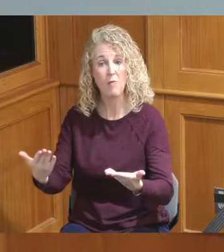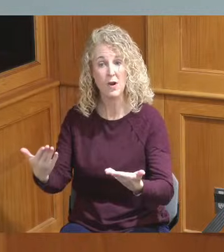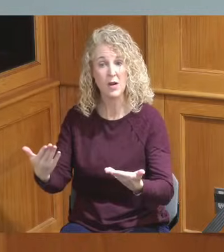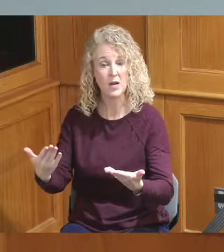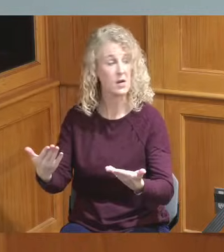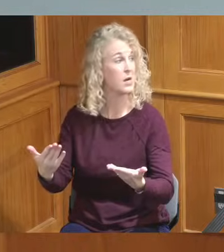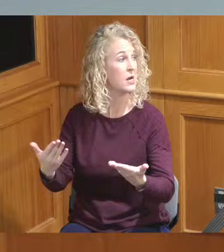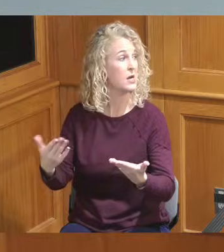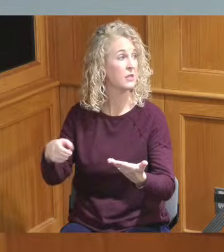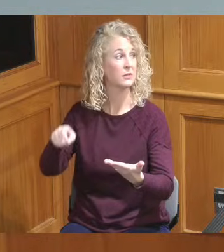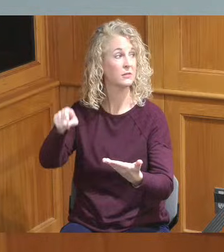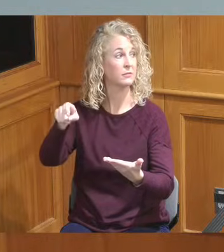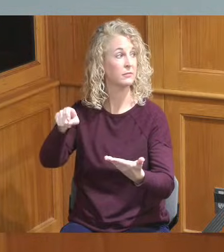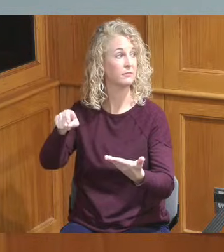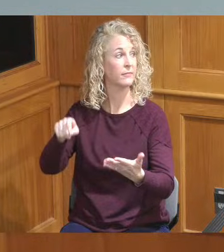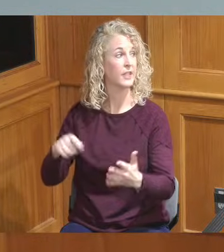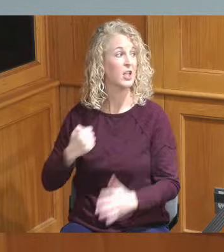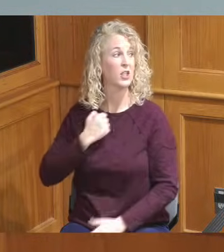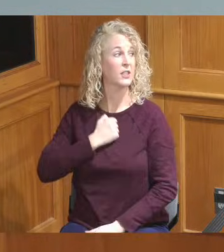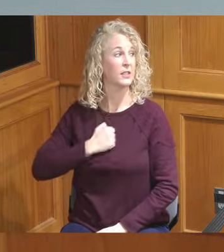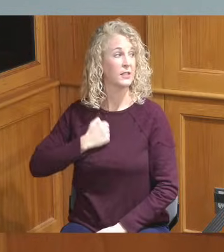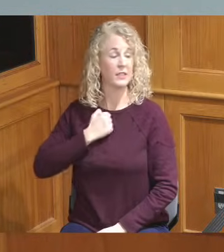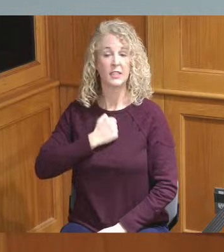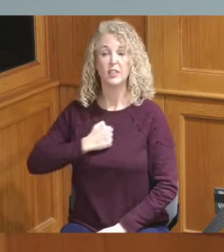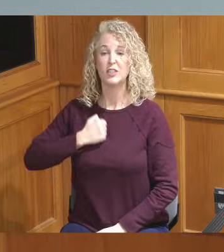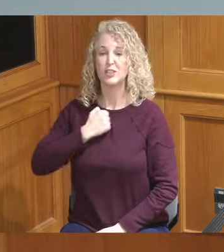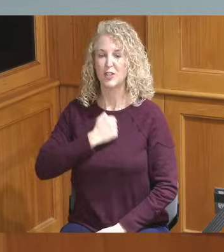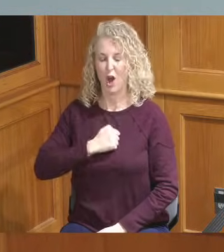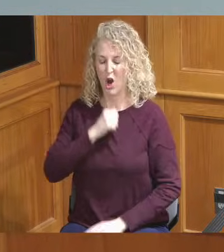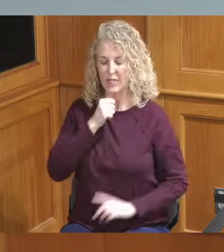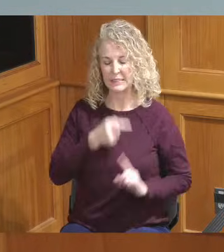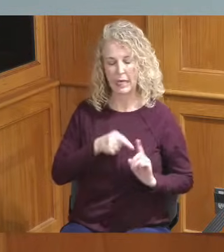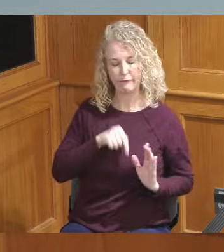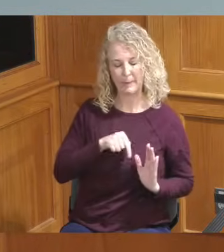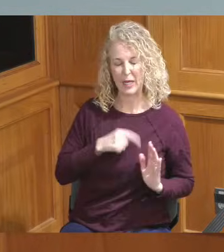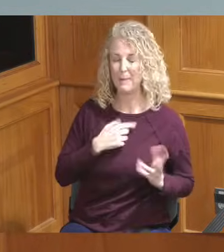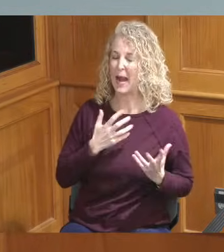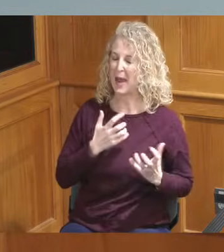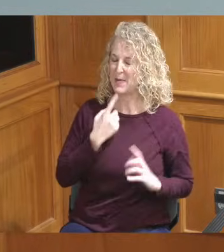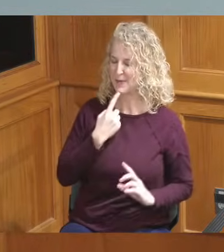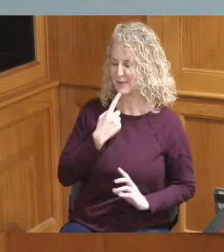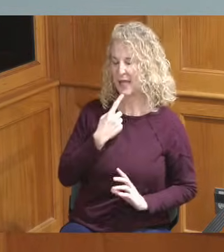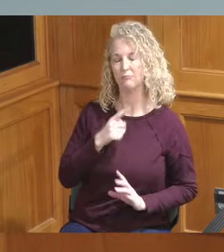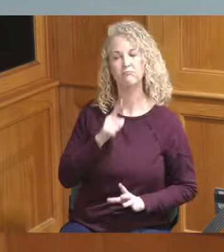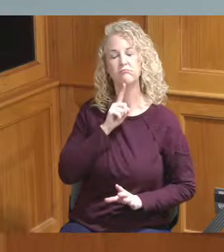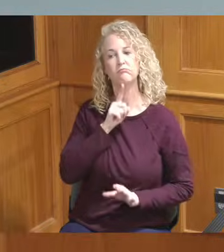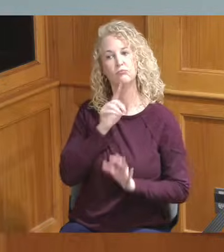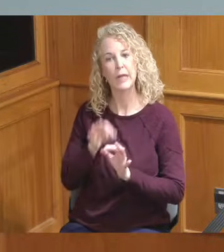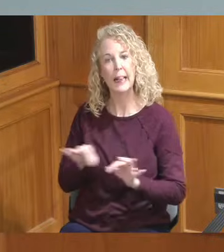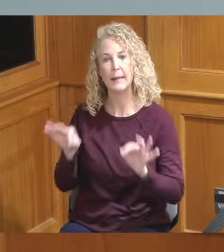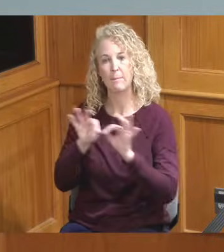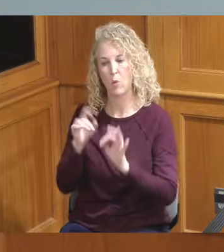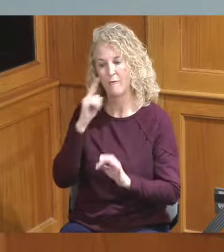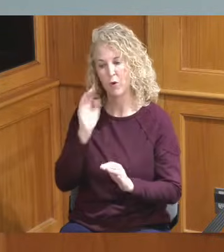needed so that's not in here, but it's just such an integral part of where we are today. People